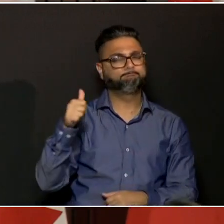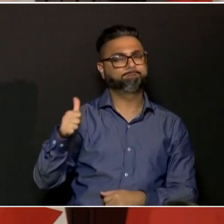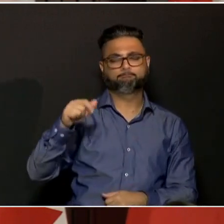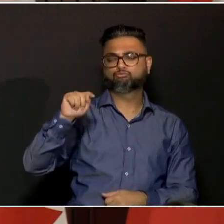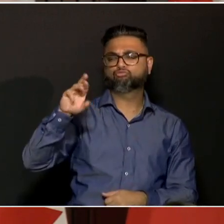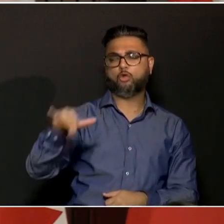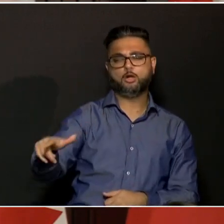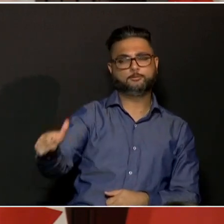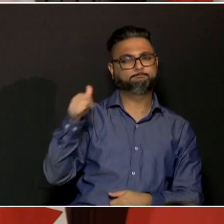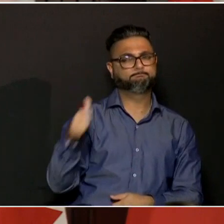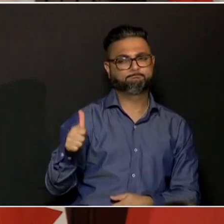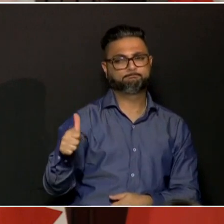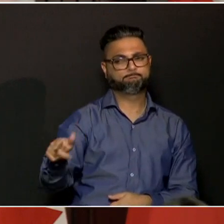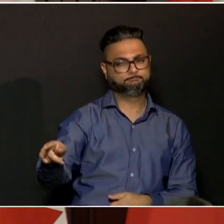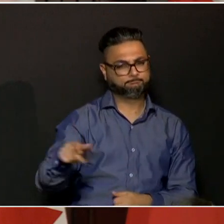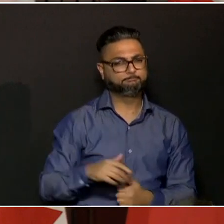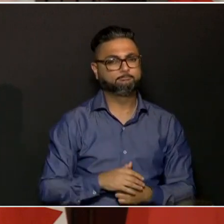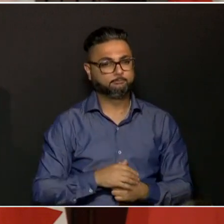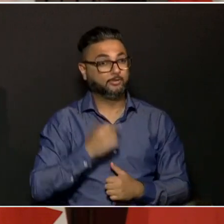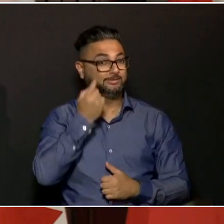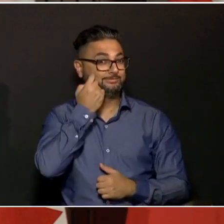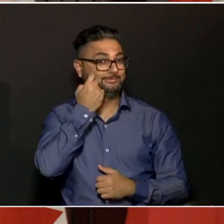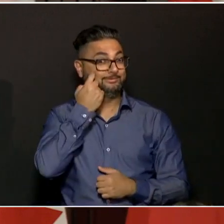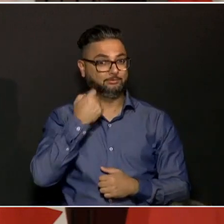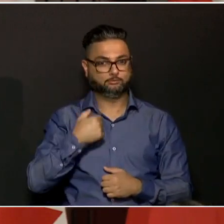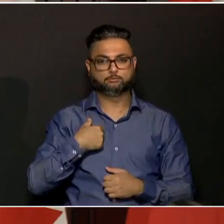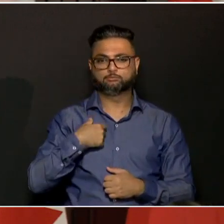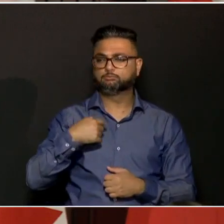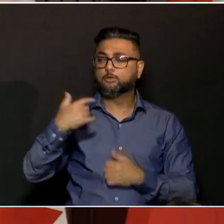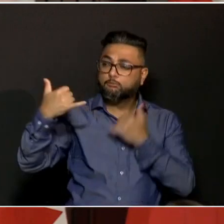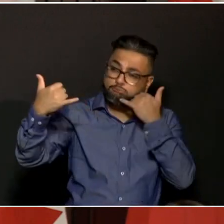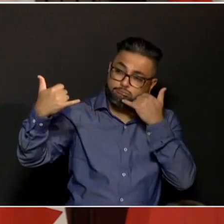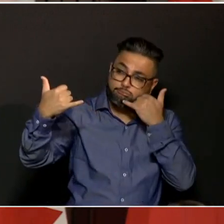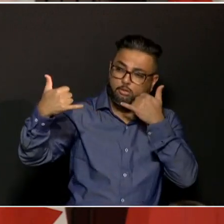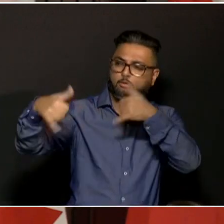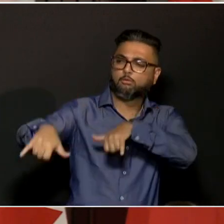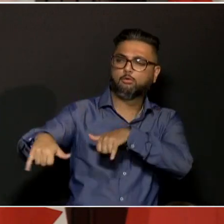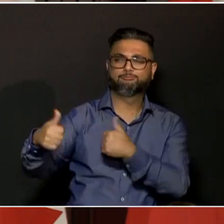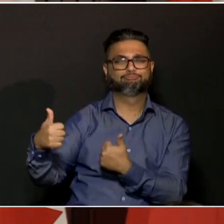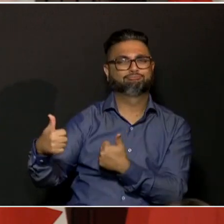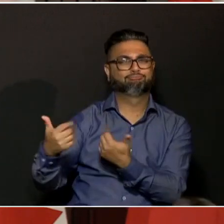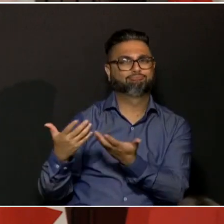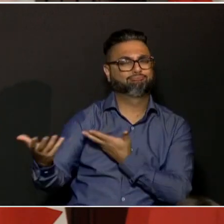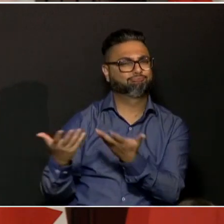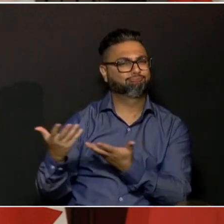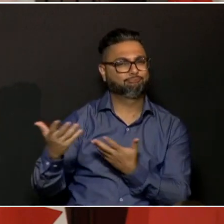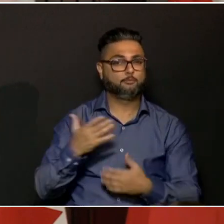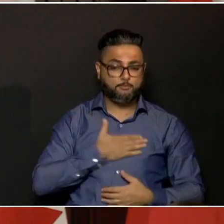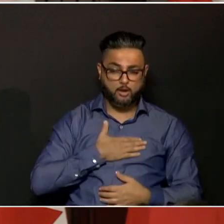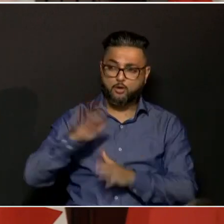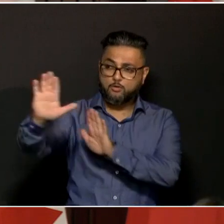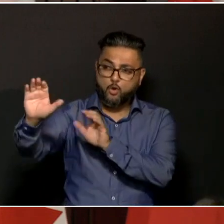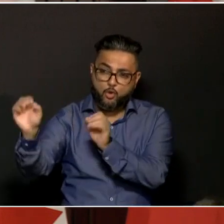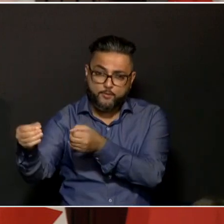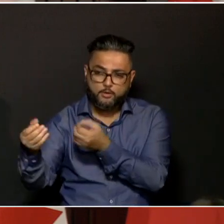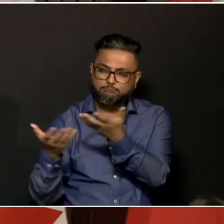for a better partner than Mayor and I finish talking to him and we talk frequently